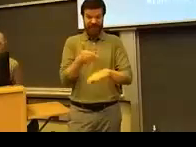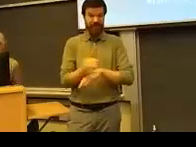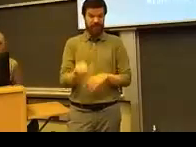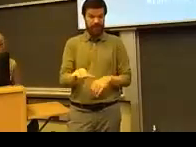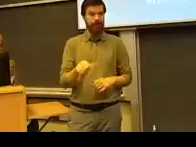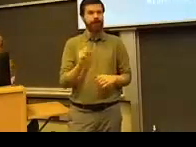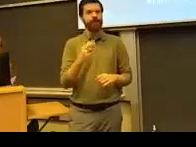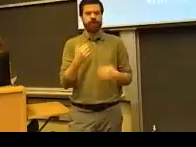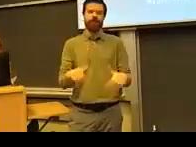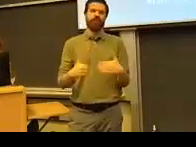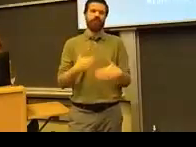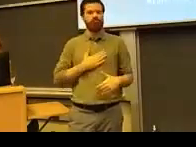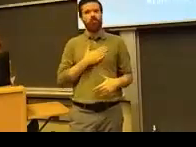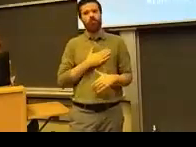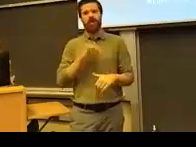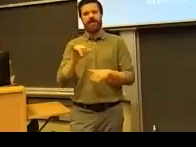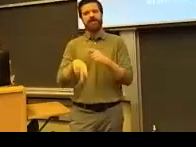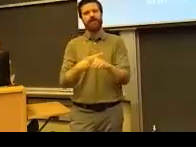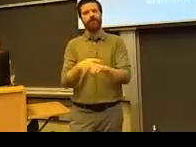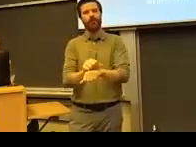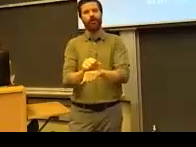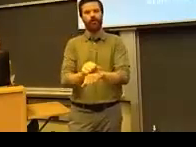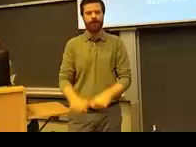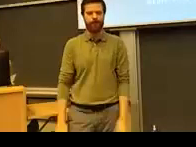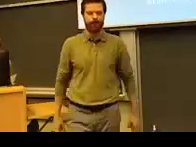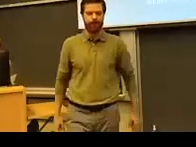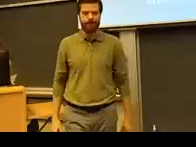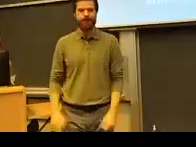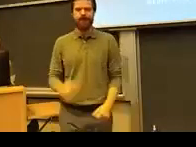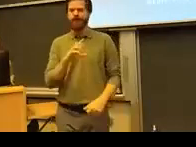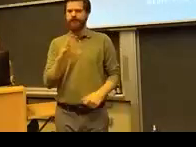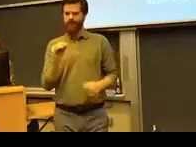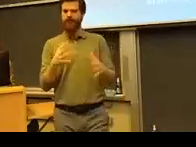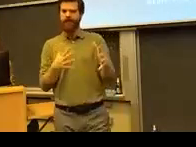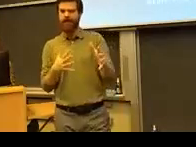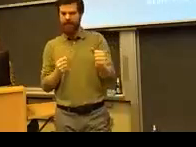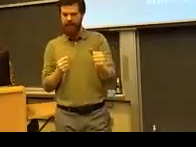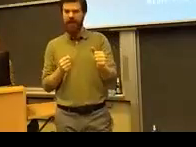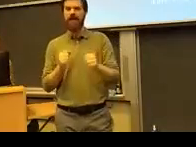really enjoyed uh the work that was being done there and very rapidly by 2022 she took on a new